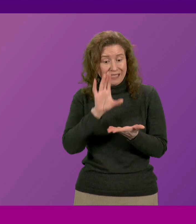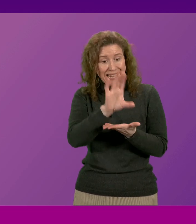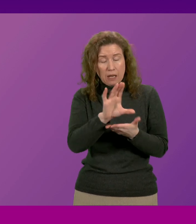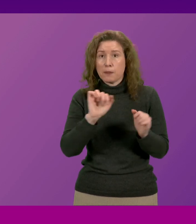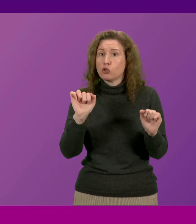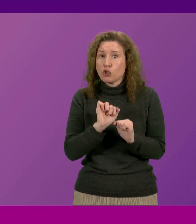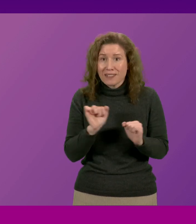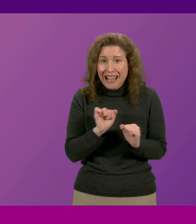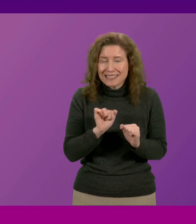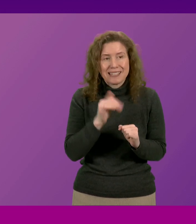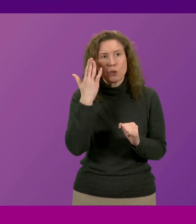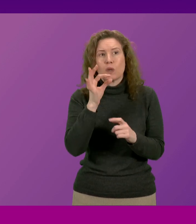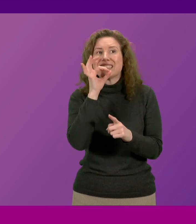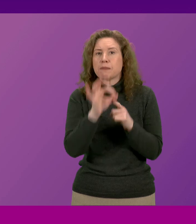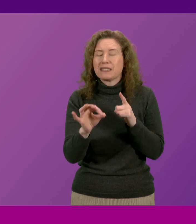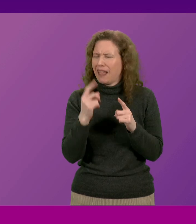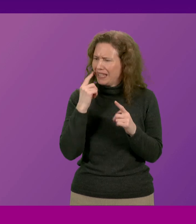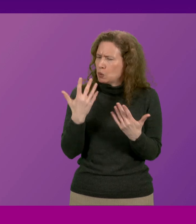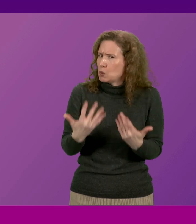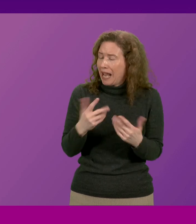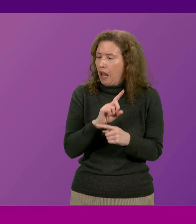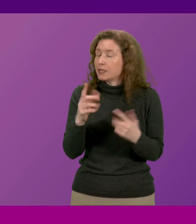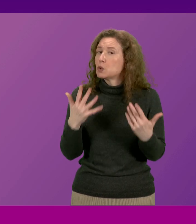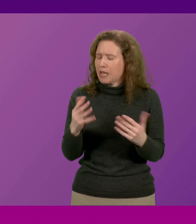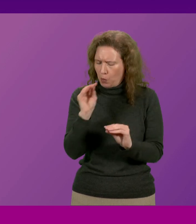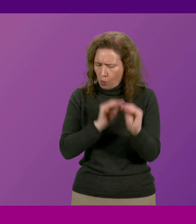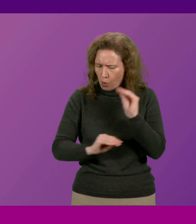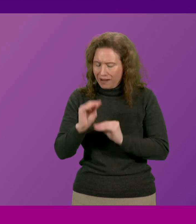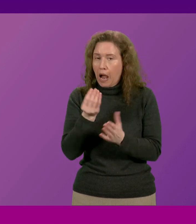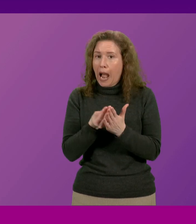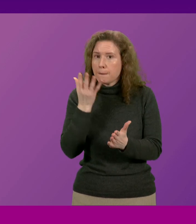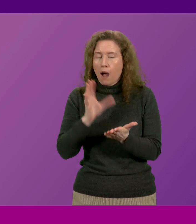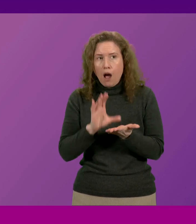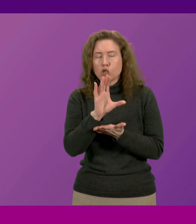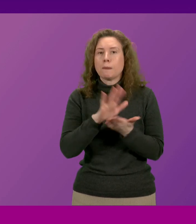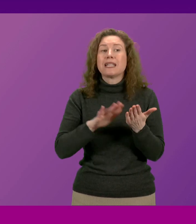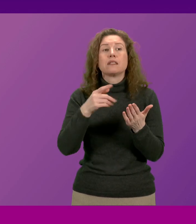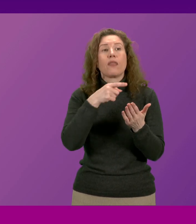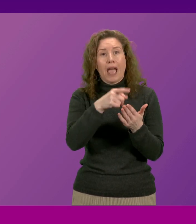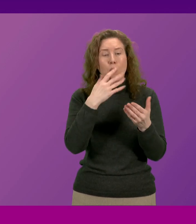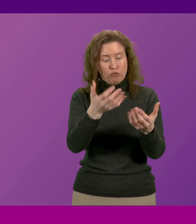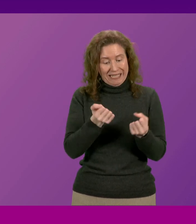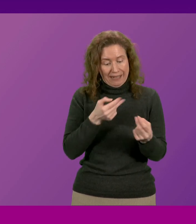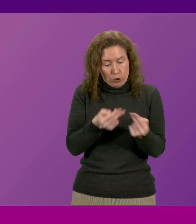set out later today, when the local government circular is issued. Perth and Kinross Council is